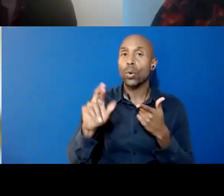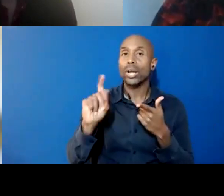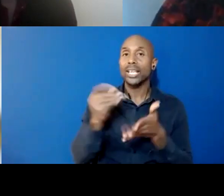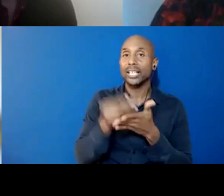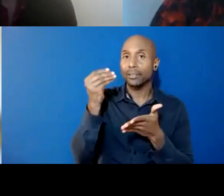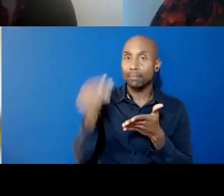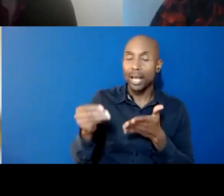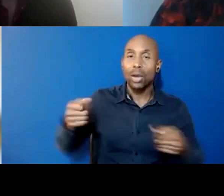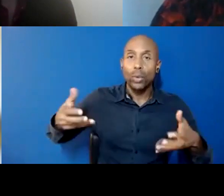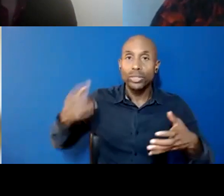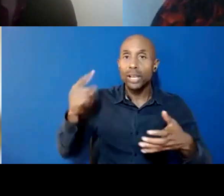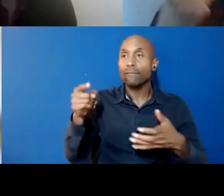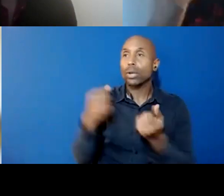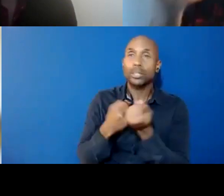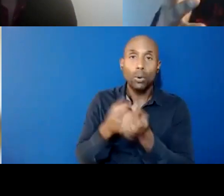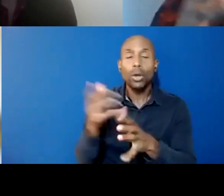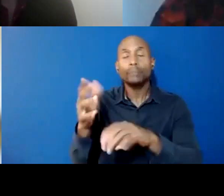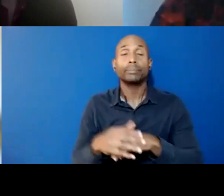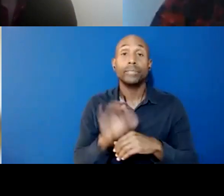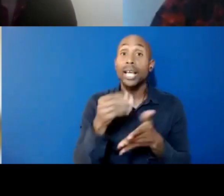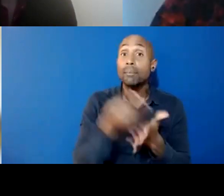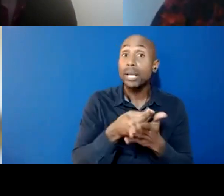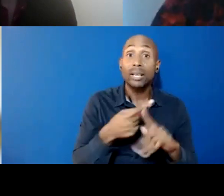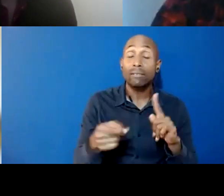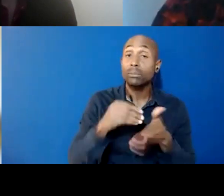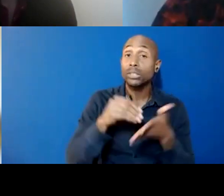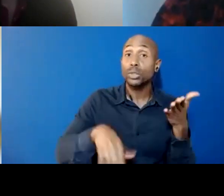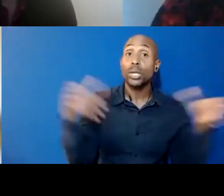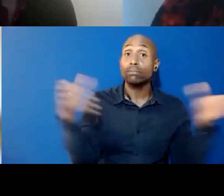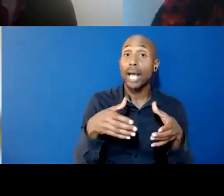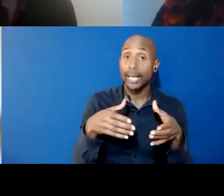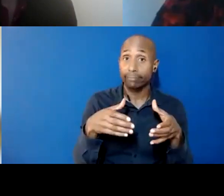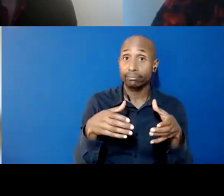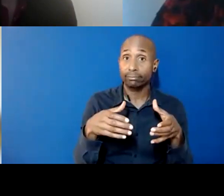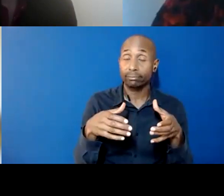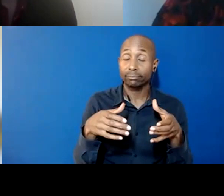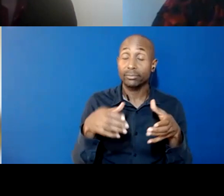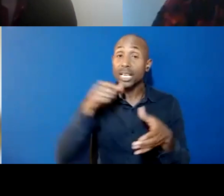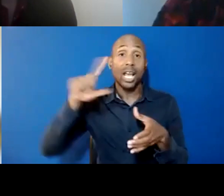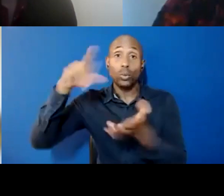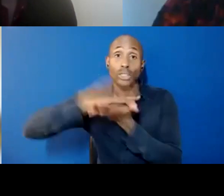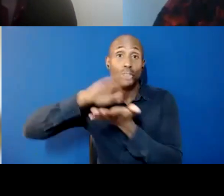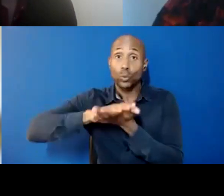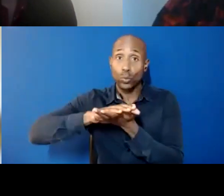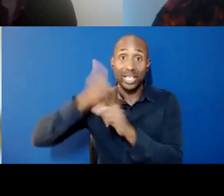It was not just made up by the school. That is great.